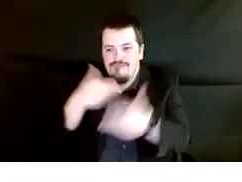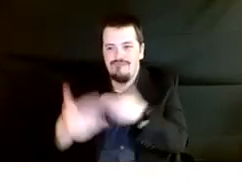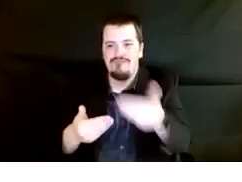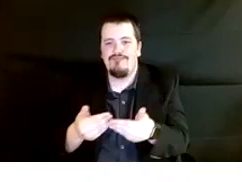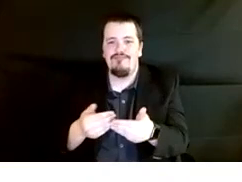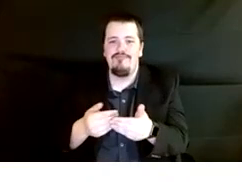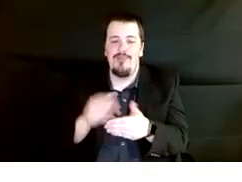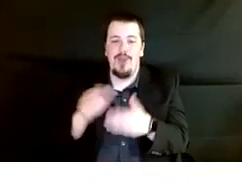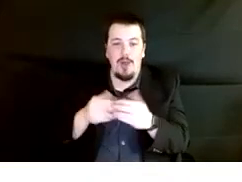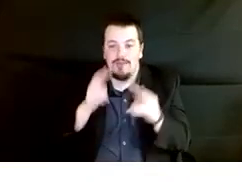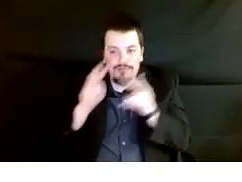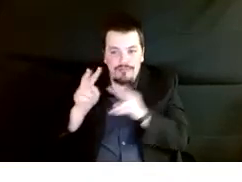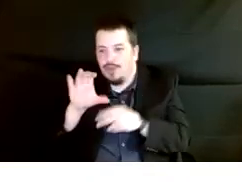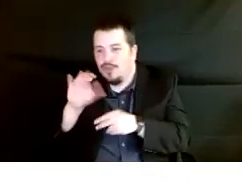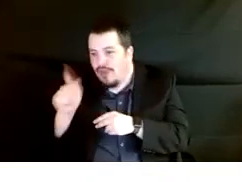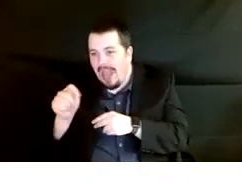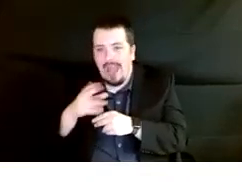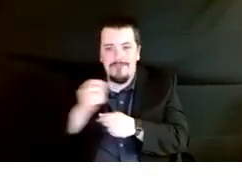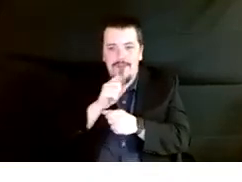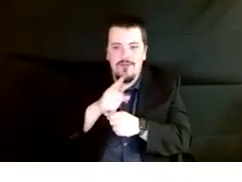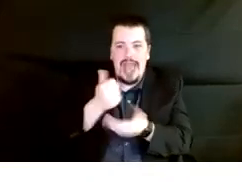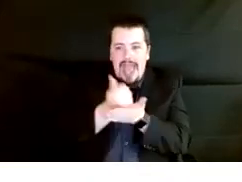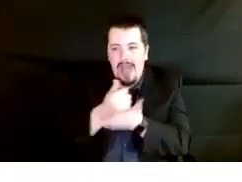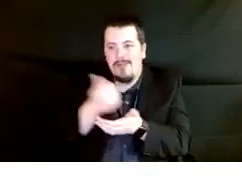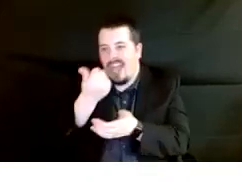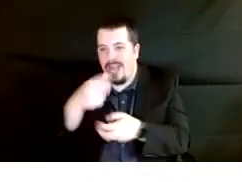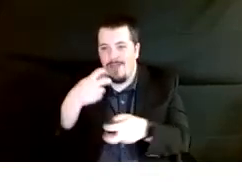monitor the chat and and help us with some of the problem solving Carol is the executive